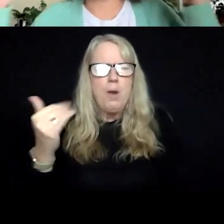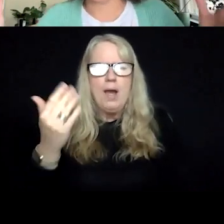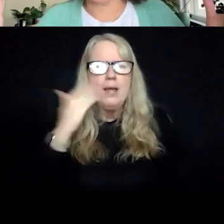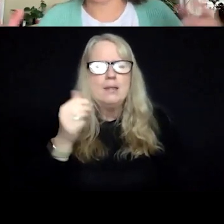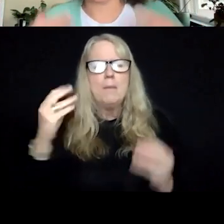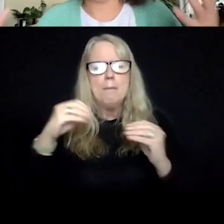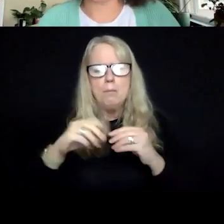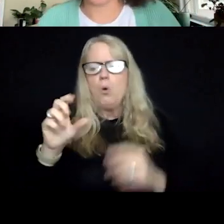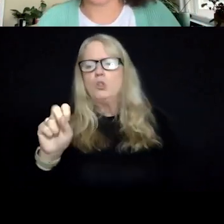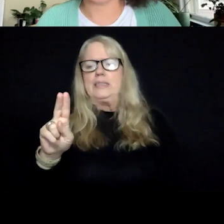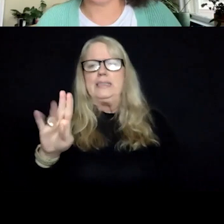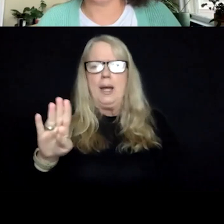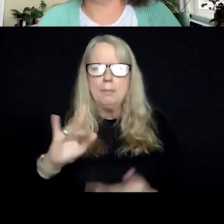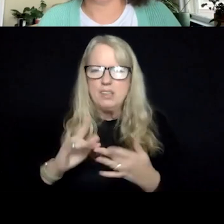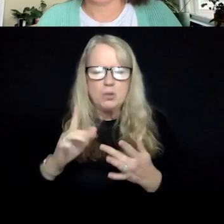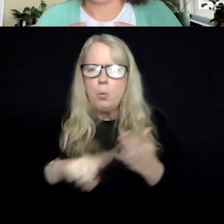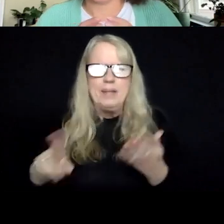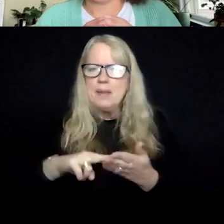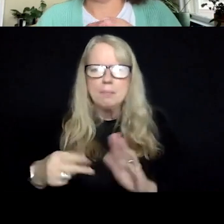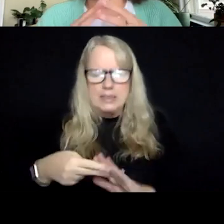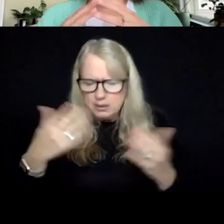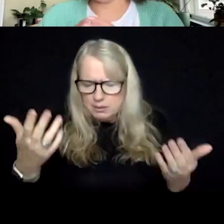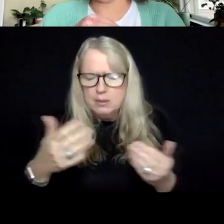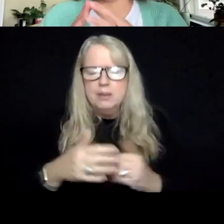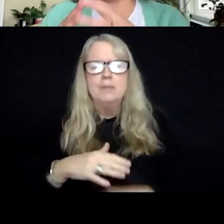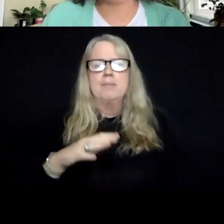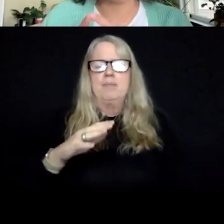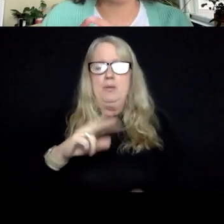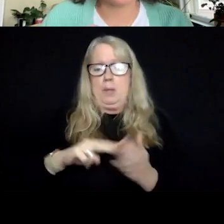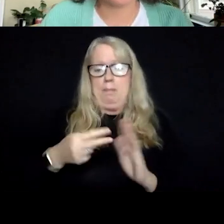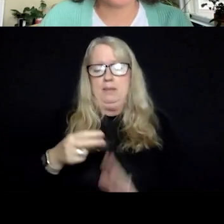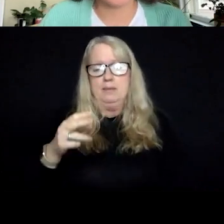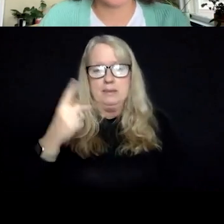AND WHAT IS IT? IT IS SOMETHING THAT IS TYPICALLY MORE THAN ONE